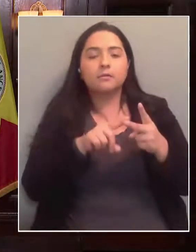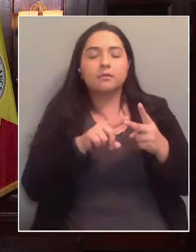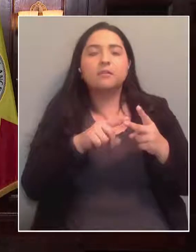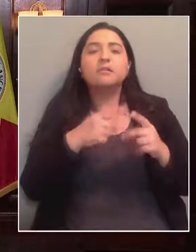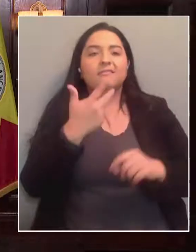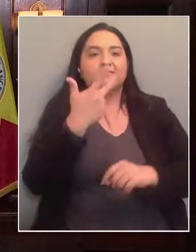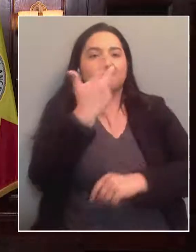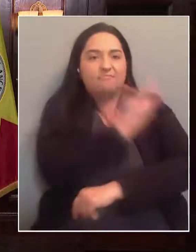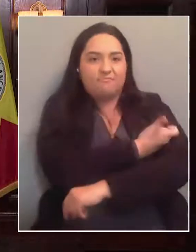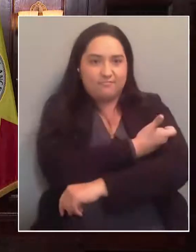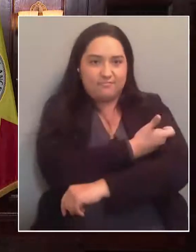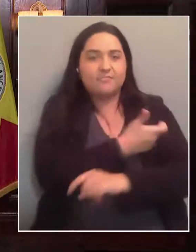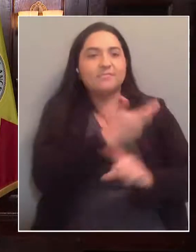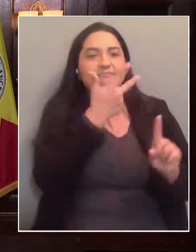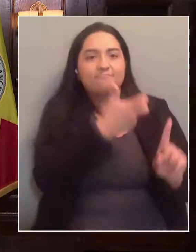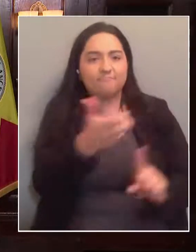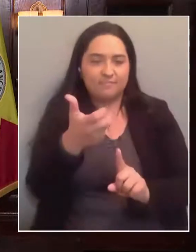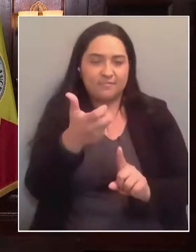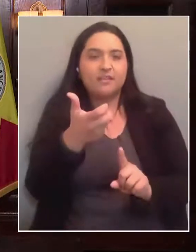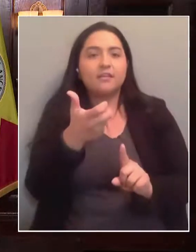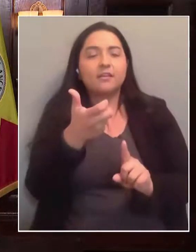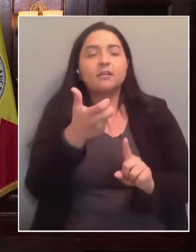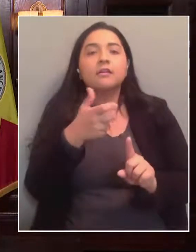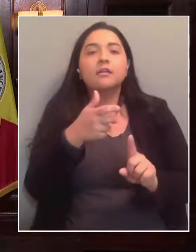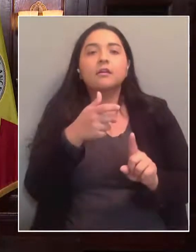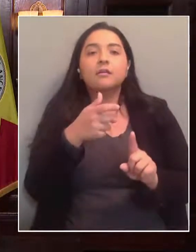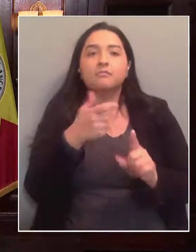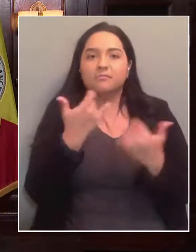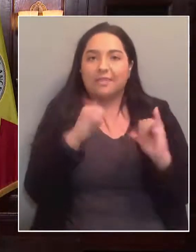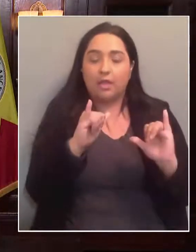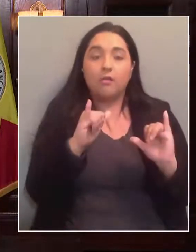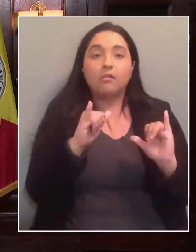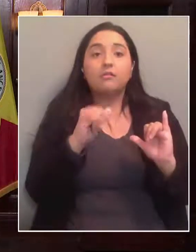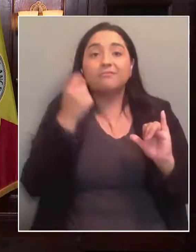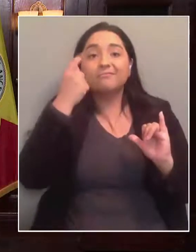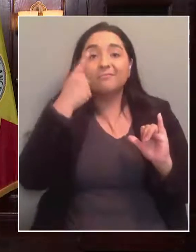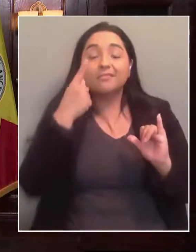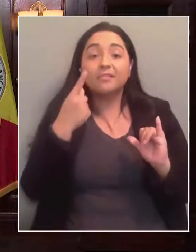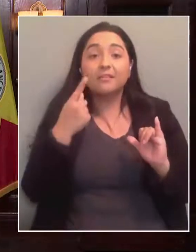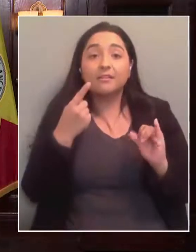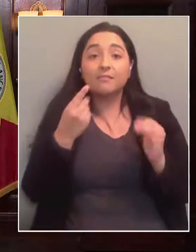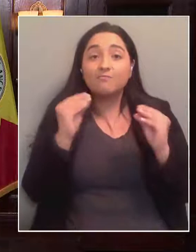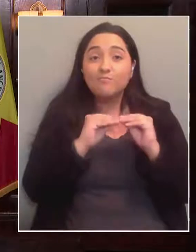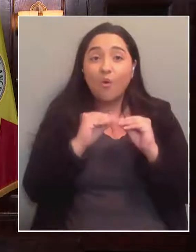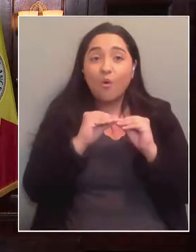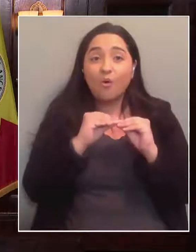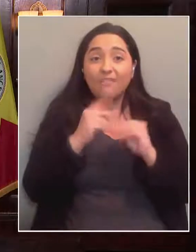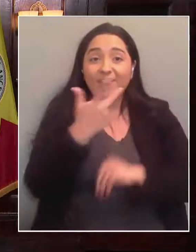SECOND SHOULD WE VACCINATE CRITICAL WORKERS FASTER? ALL OF THIS IS A CRITICAL YE,